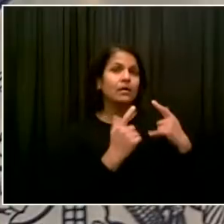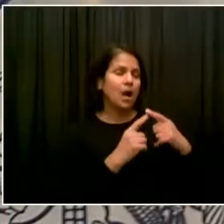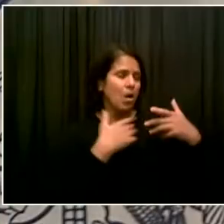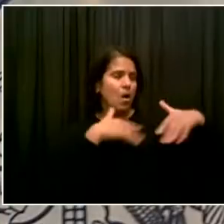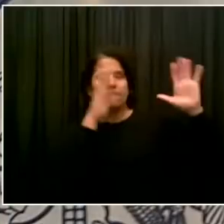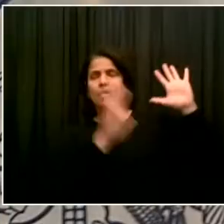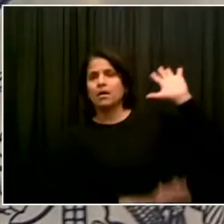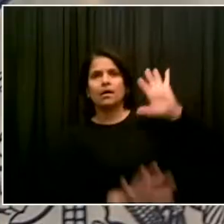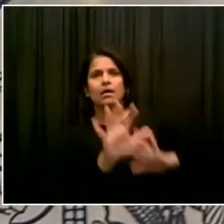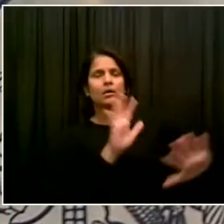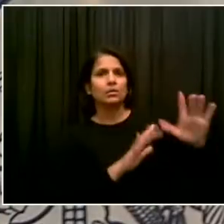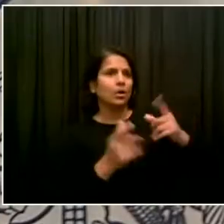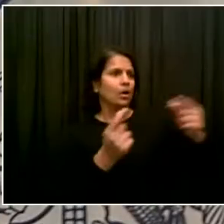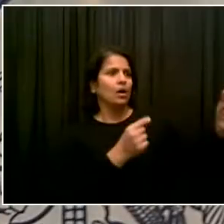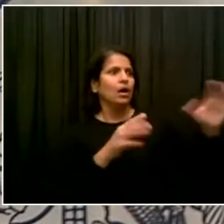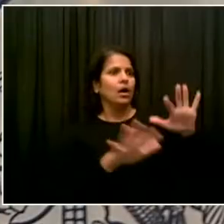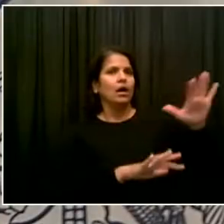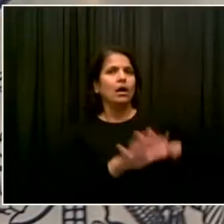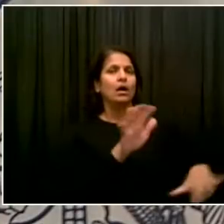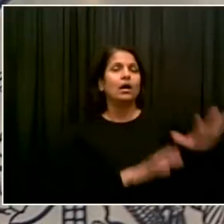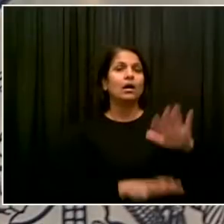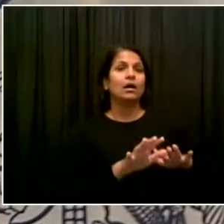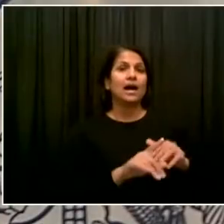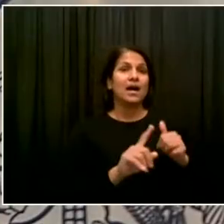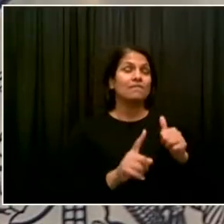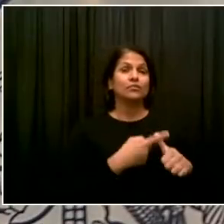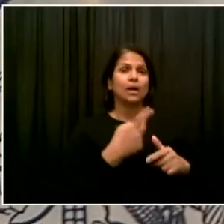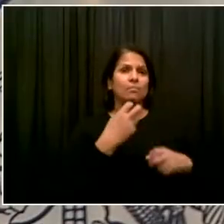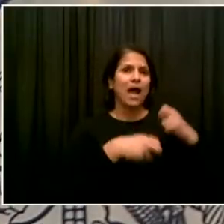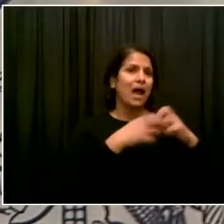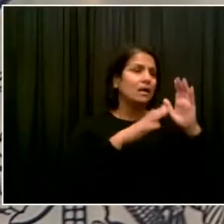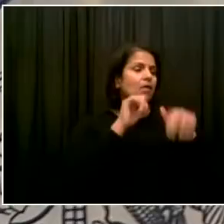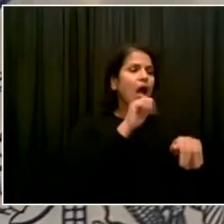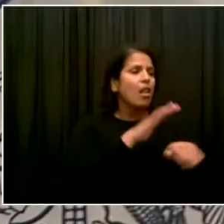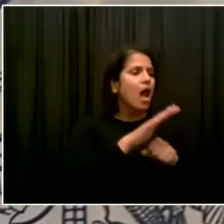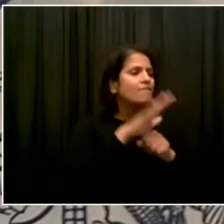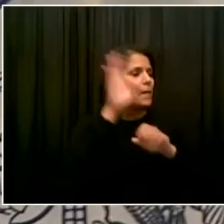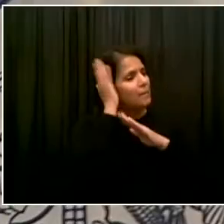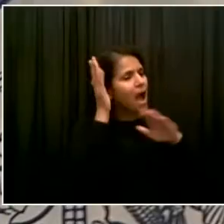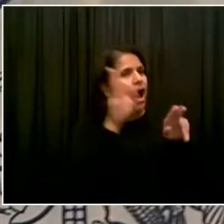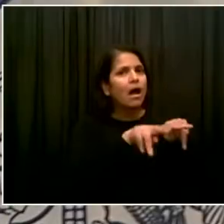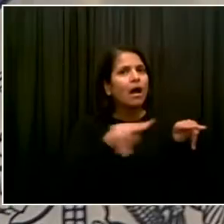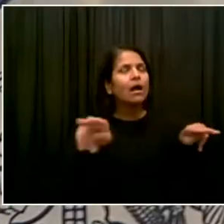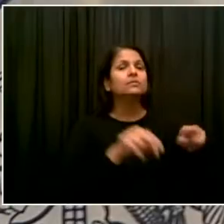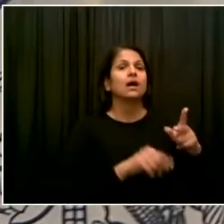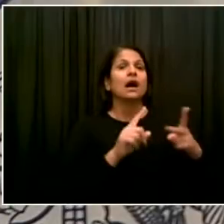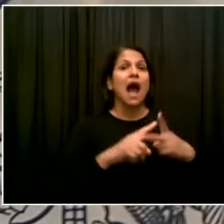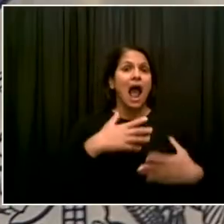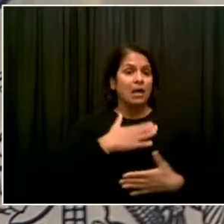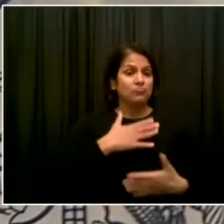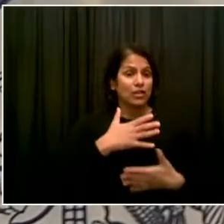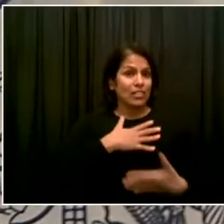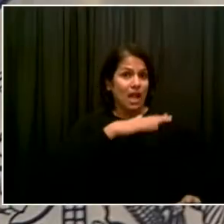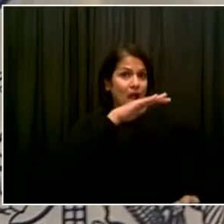IN THOSE REALLY TOUGH DAYS, AMANDA, IT LOOKS LIKE WE ARE GOING TO HAVE TO MASSIVELY INCREASE OUR CAPACITY, EVEYORNEW AS THINKING AT FIRST IT WAS